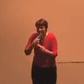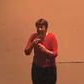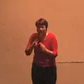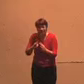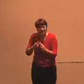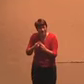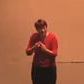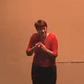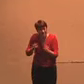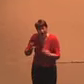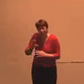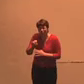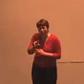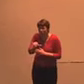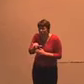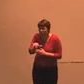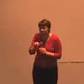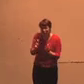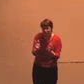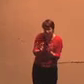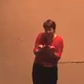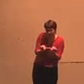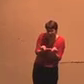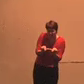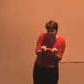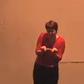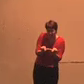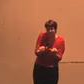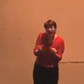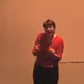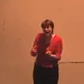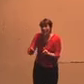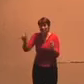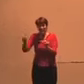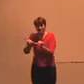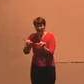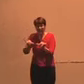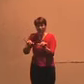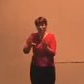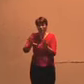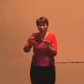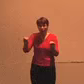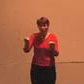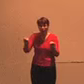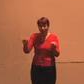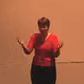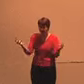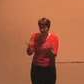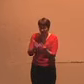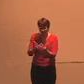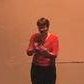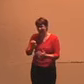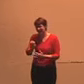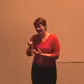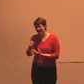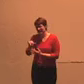and very, very big scales are coexisting together. And sometimes you can select the big scale.